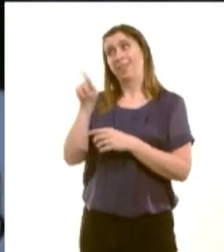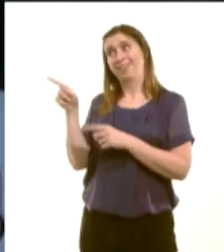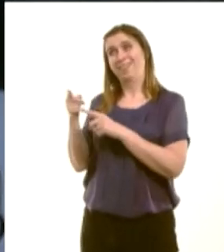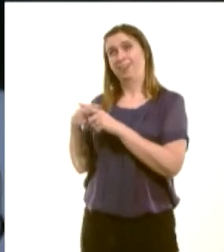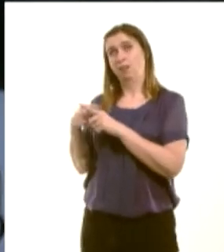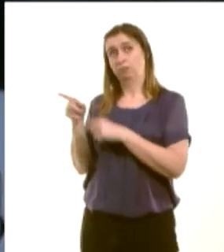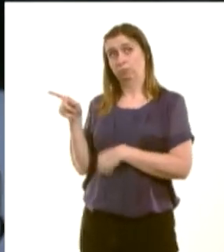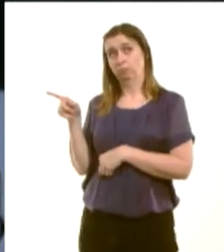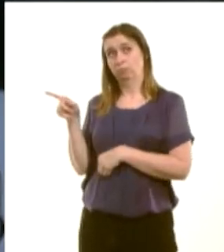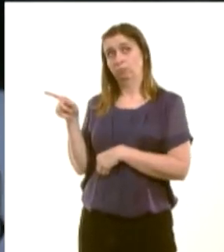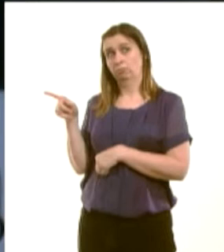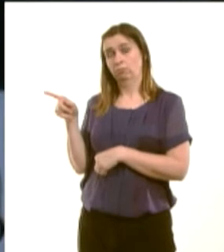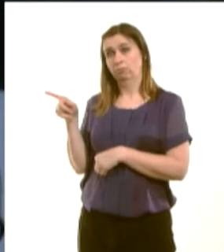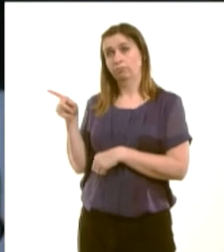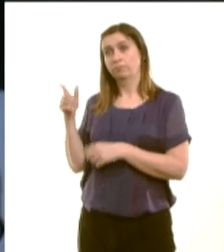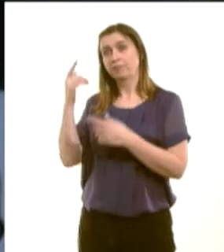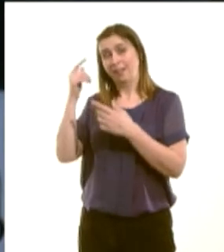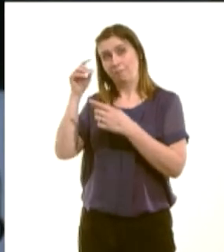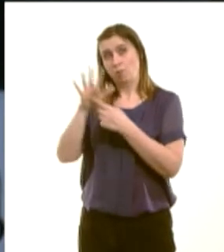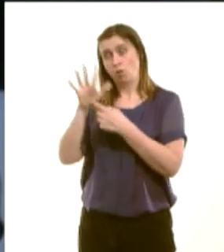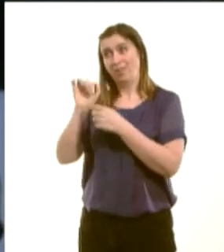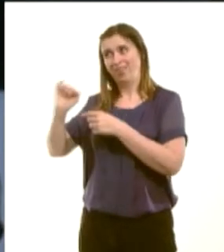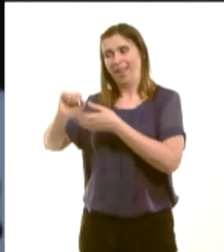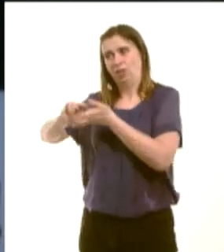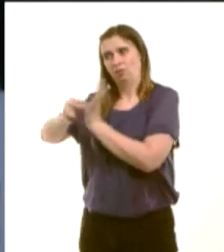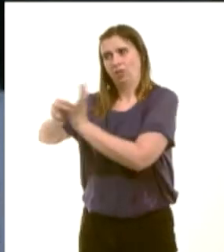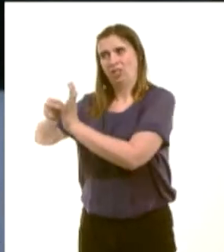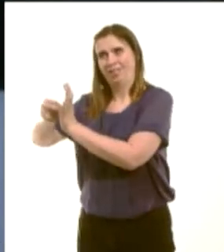that are also strategically important to constituents in mid Wales.